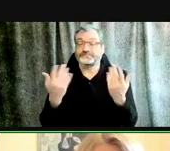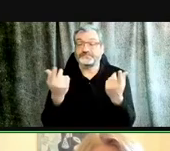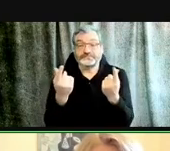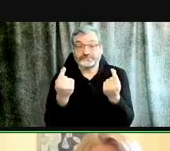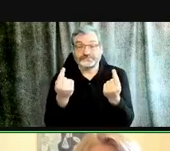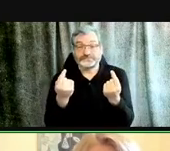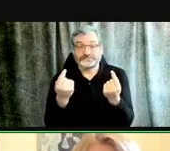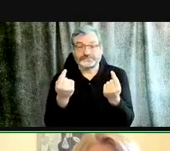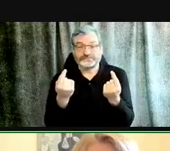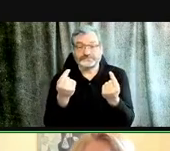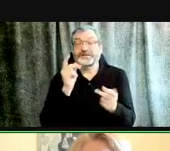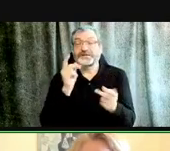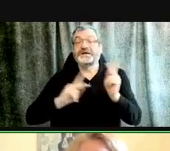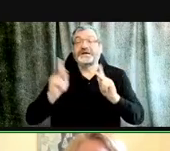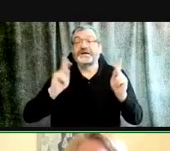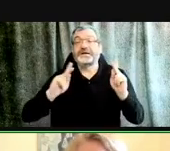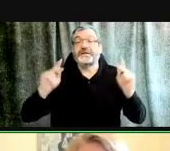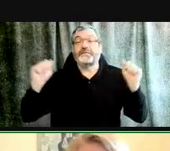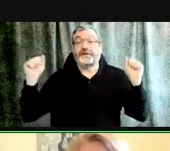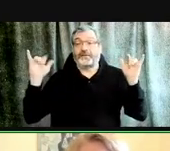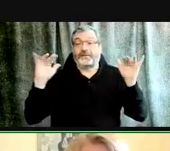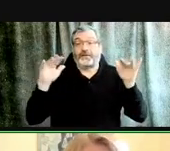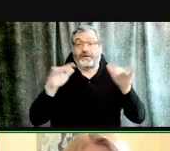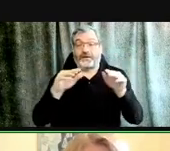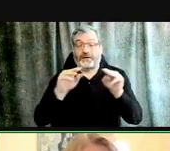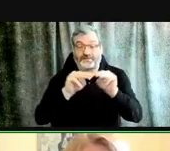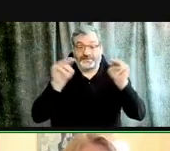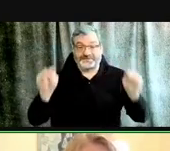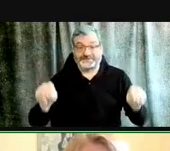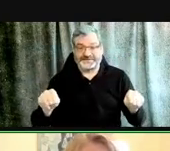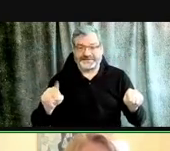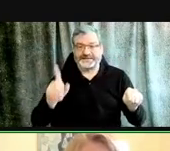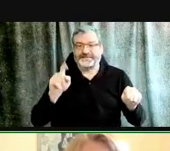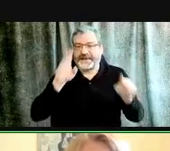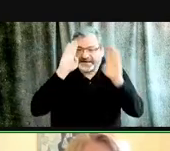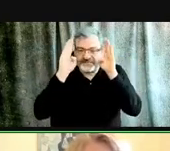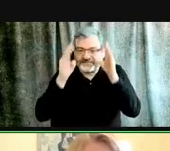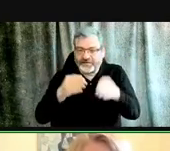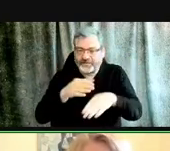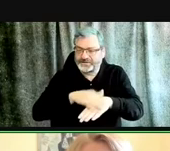came to the Museum that they had something to focus on and that we would be able